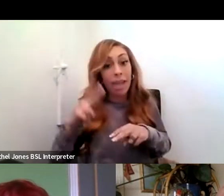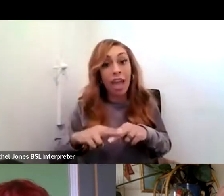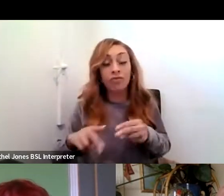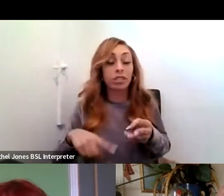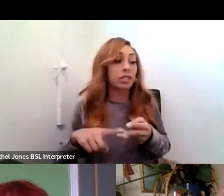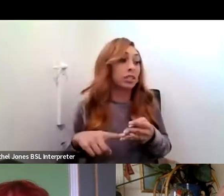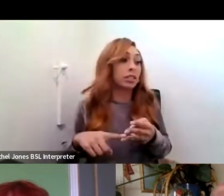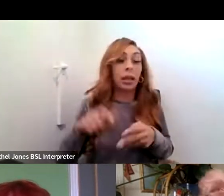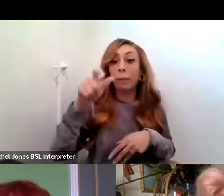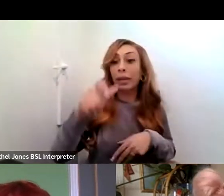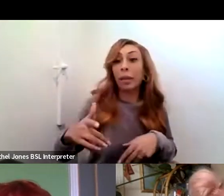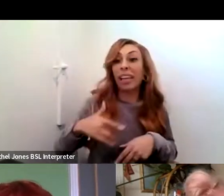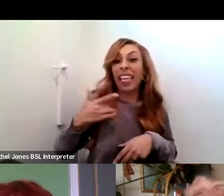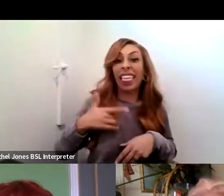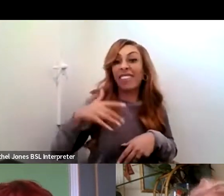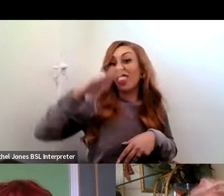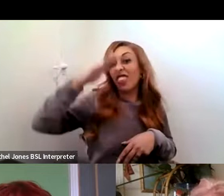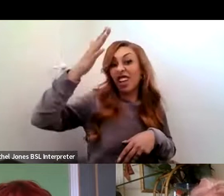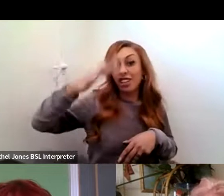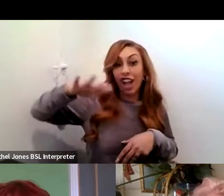people who live in the middle of the countryside,